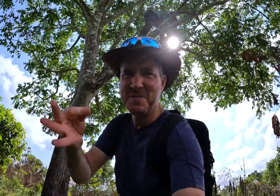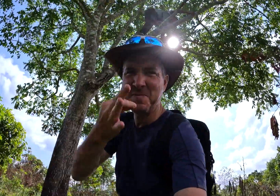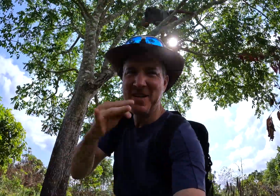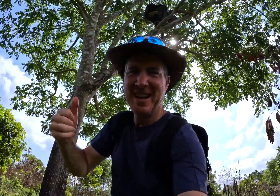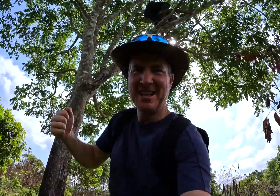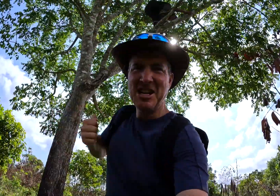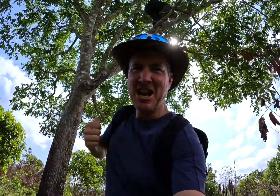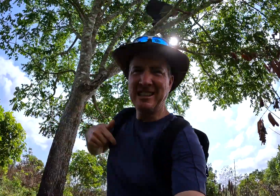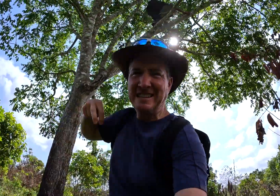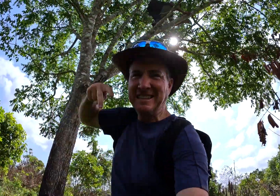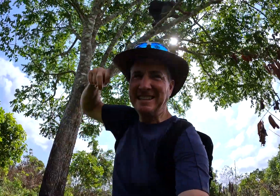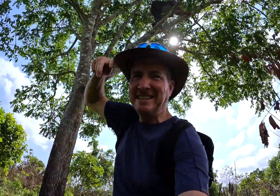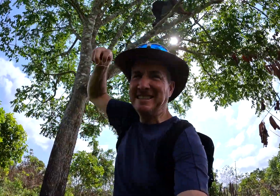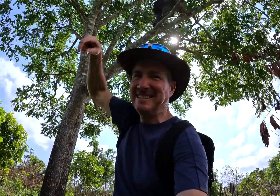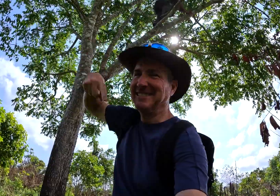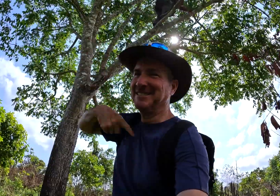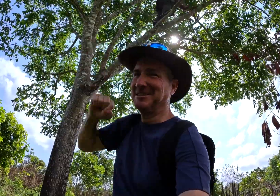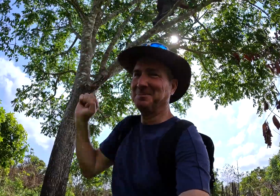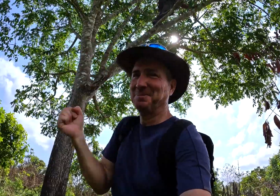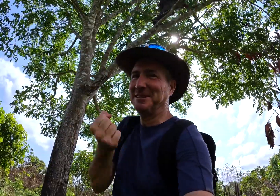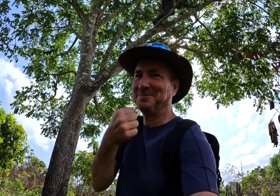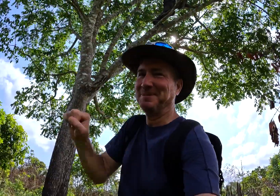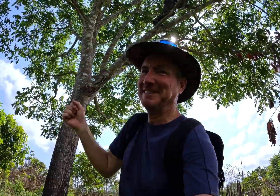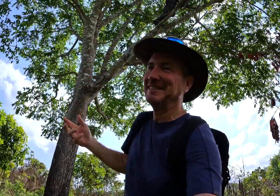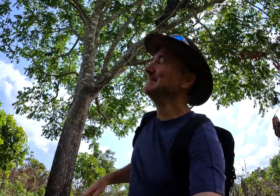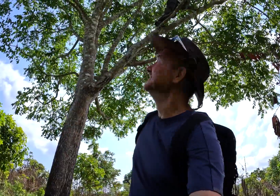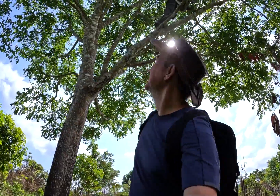Wow, he’s got the climbing skills of a gorilla! Seems impossible!